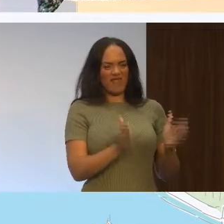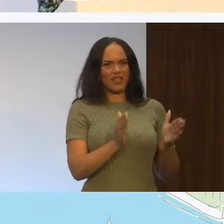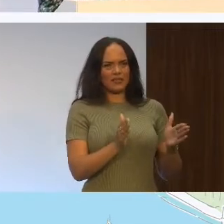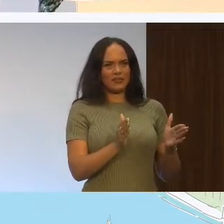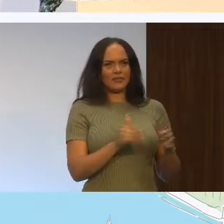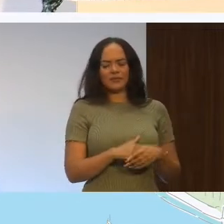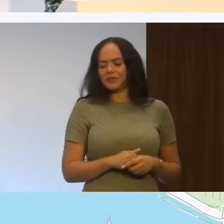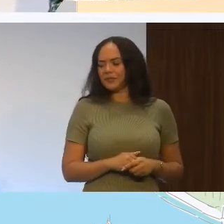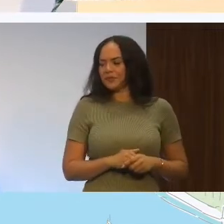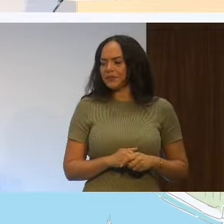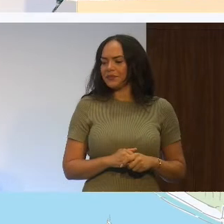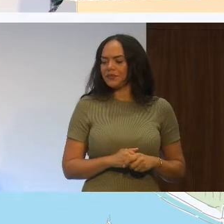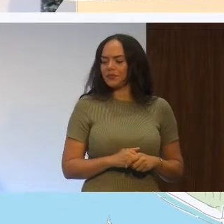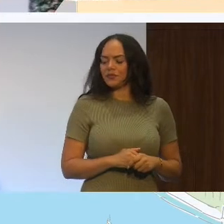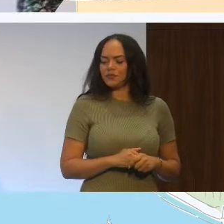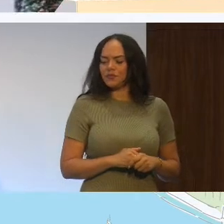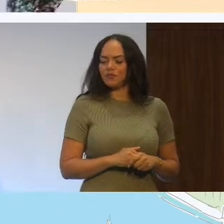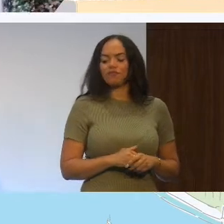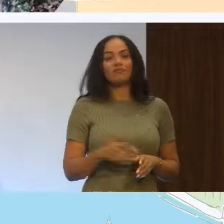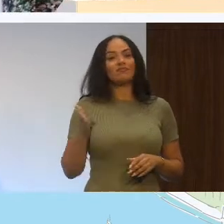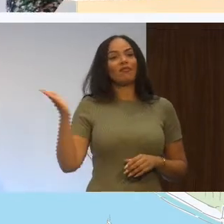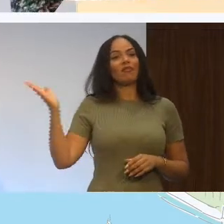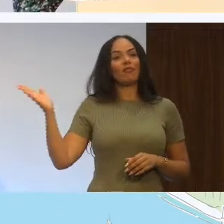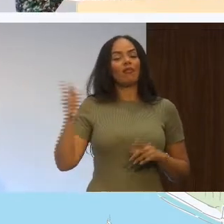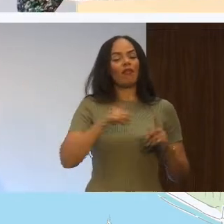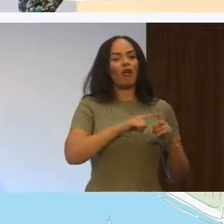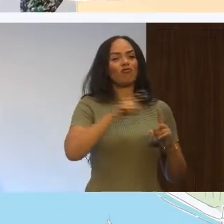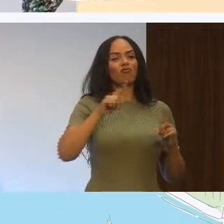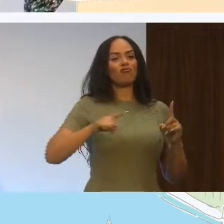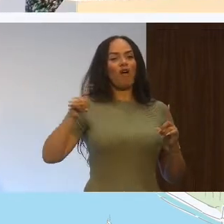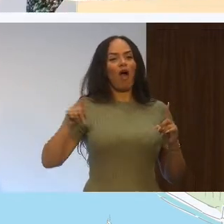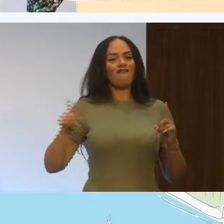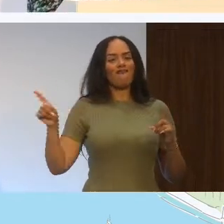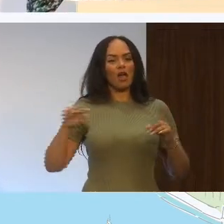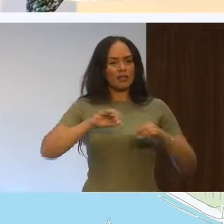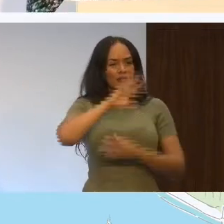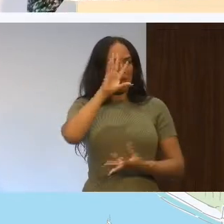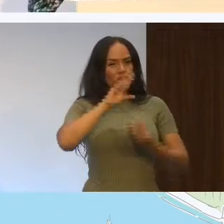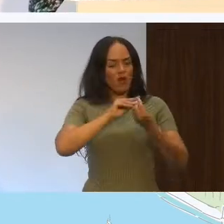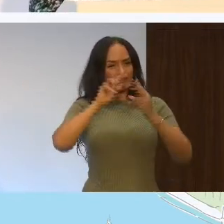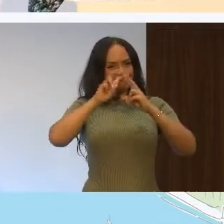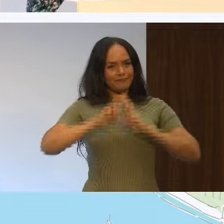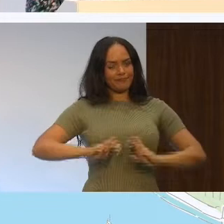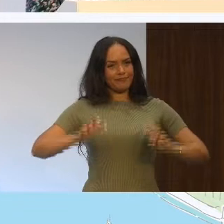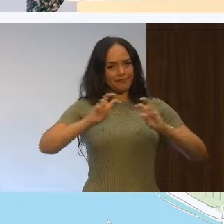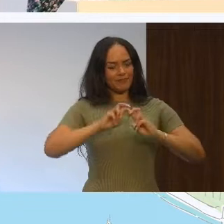So this is a graph that I've made summarising some of the studies that have looked at how common these symptoms are.